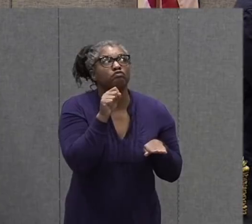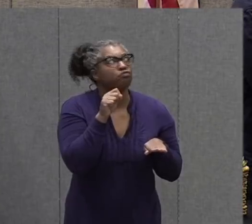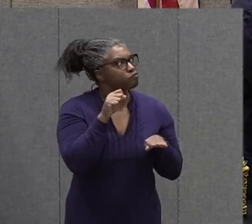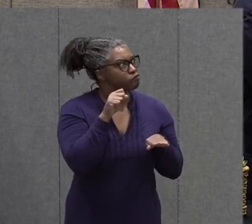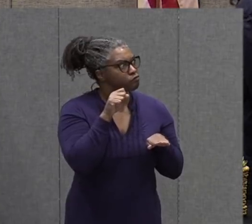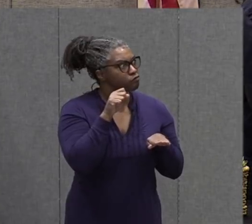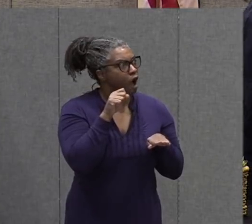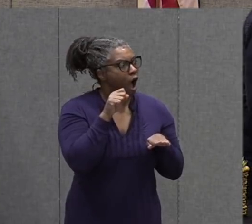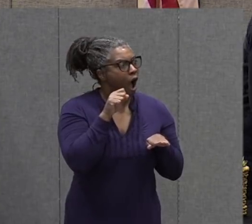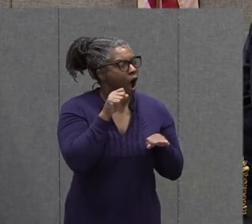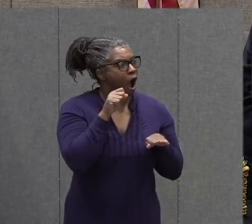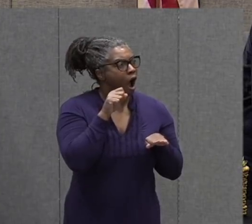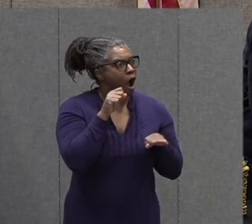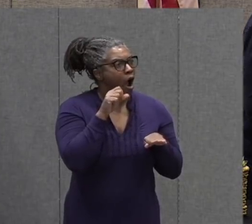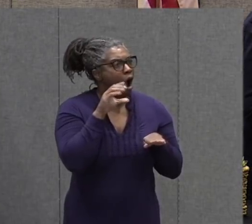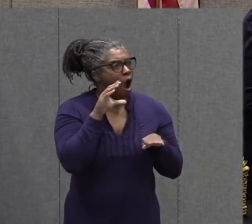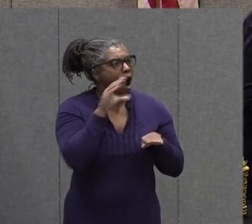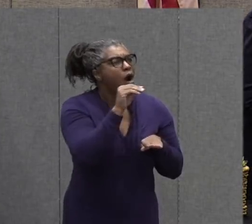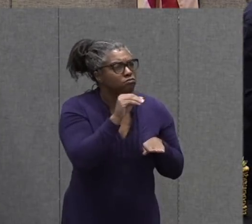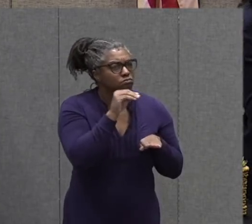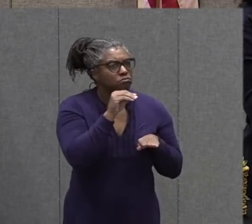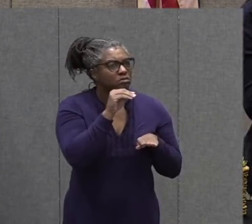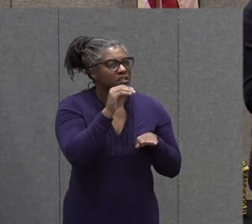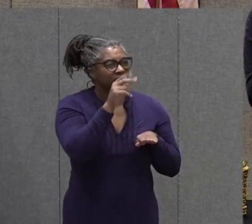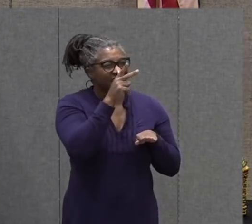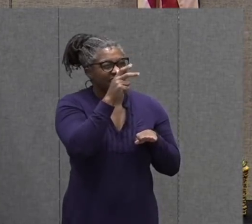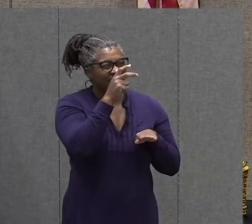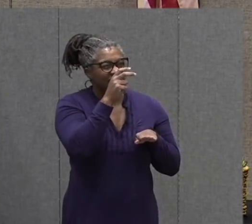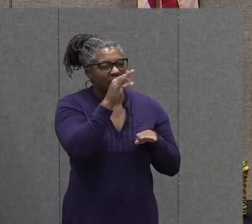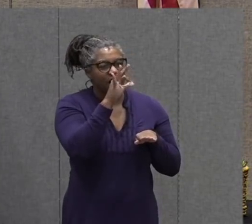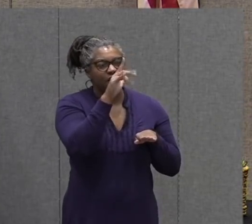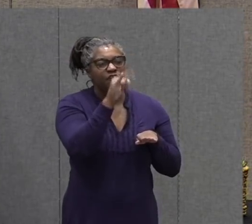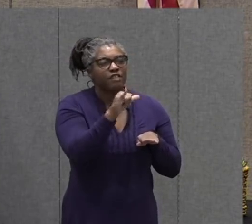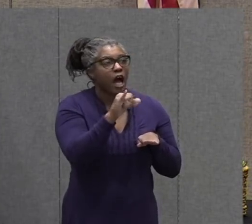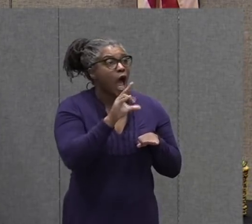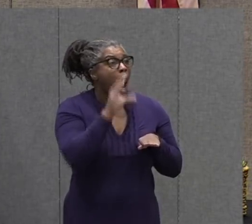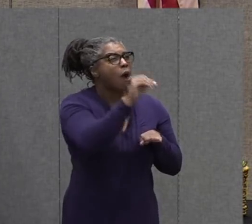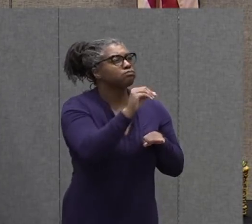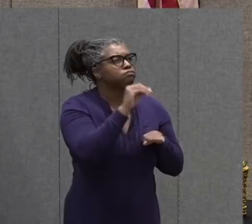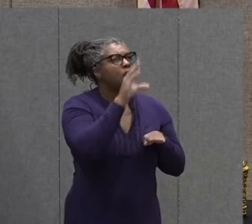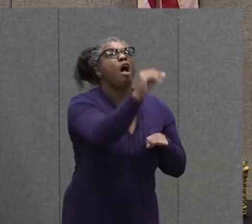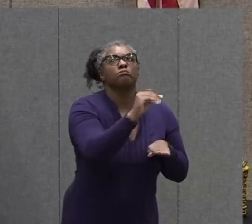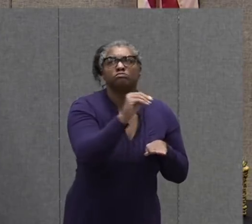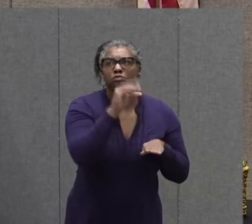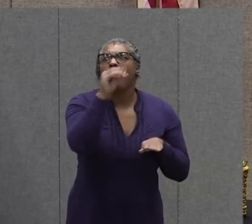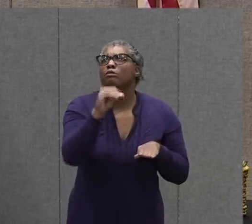At a slow fly blinks, rolls on his side, sighs,